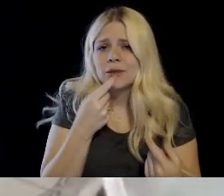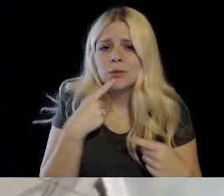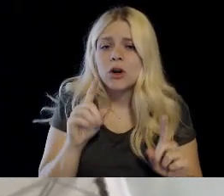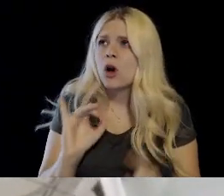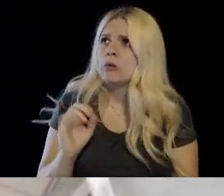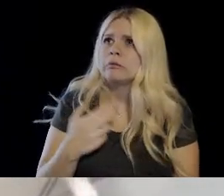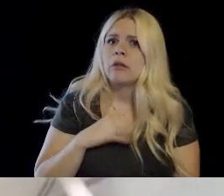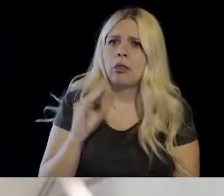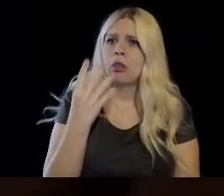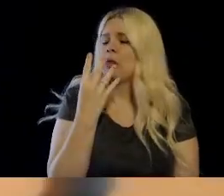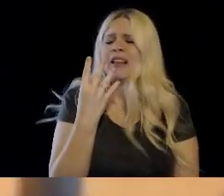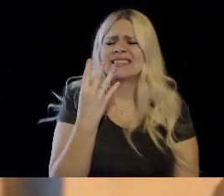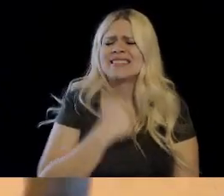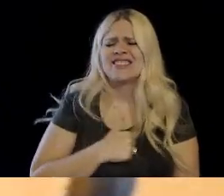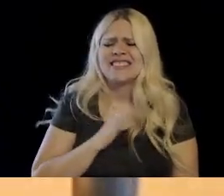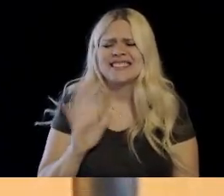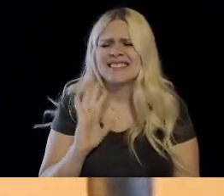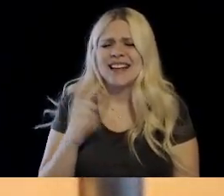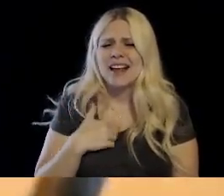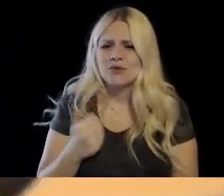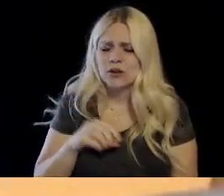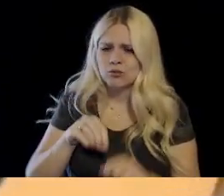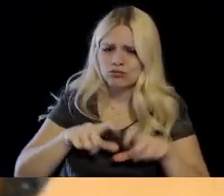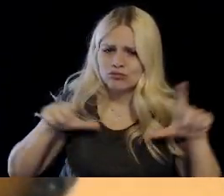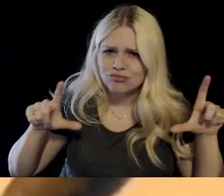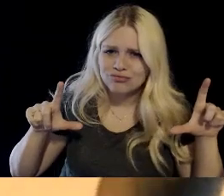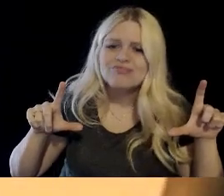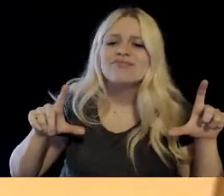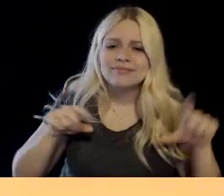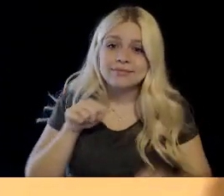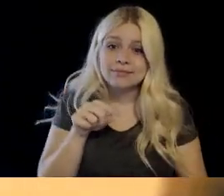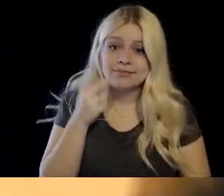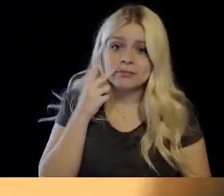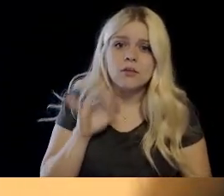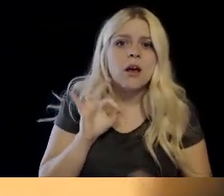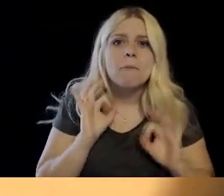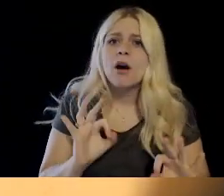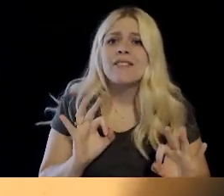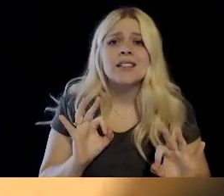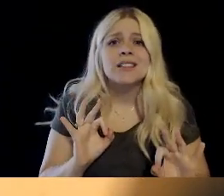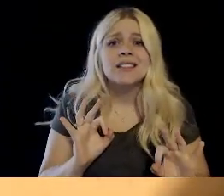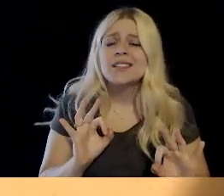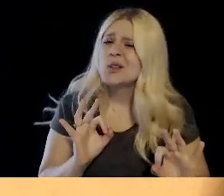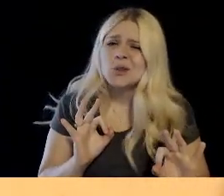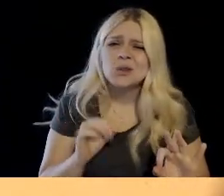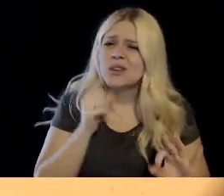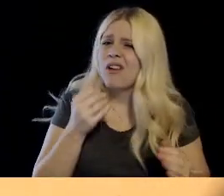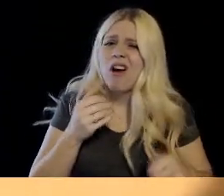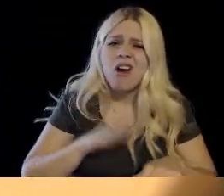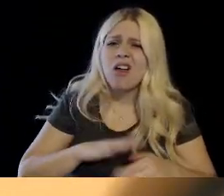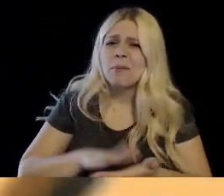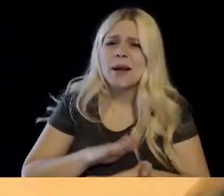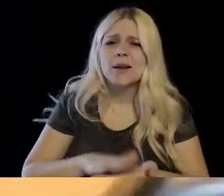around and look at me. Sorry, guys, I was trying to zoom in. That one was perfect before they stepped on it time and time again.